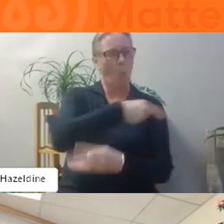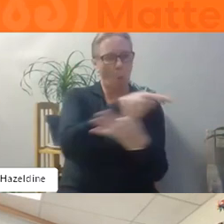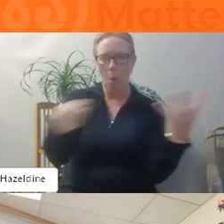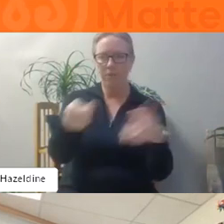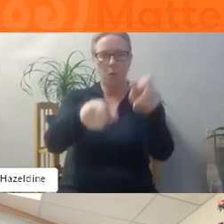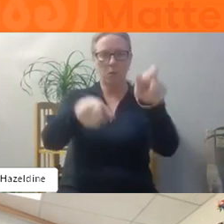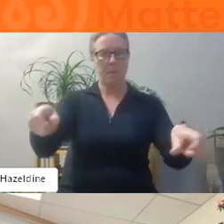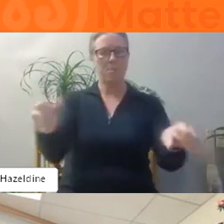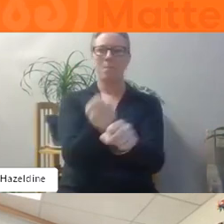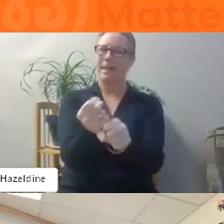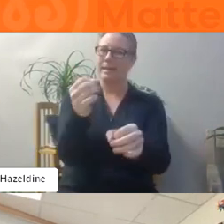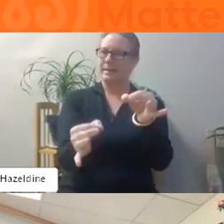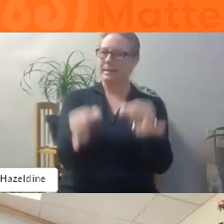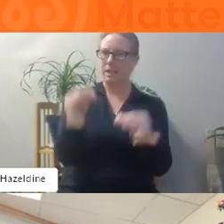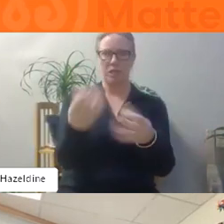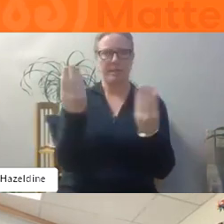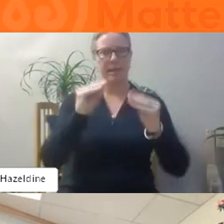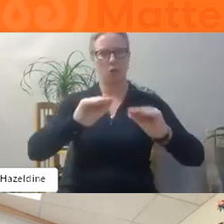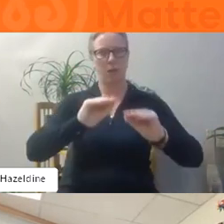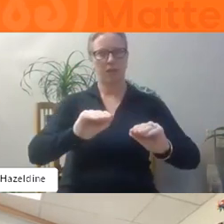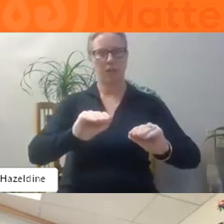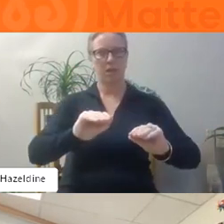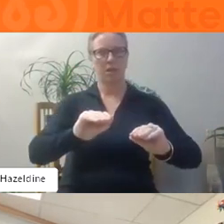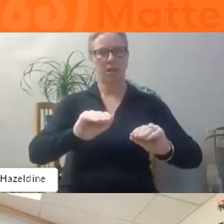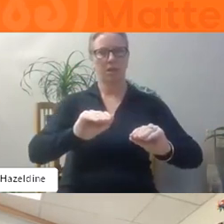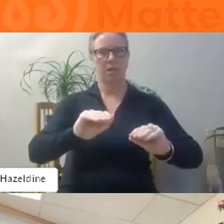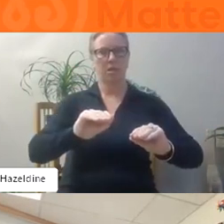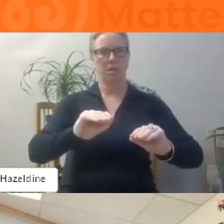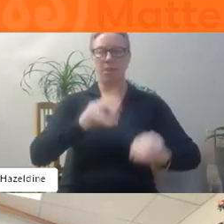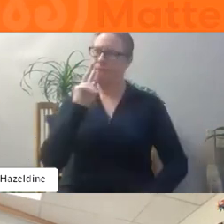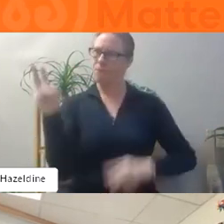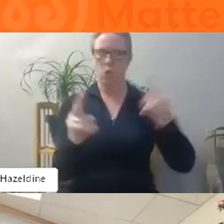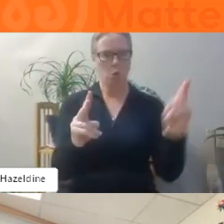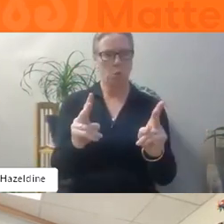in our education spaces to put the views and perspectives of mokopuna